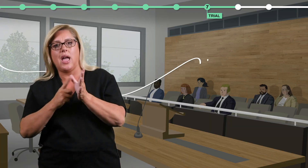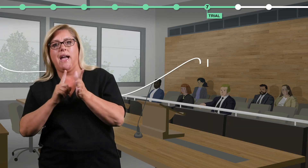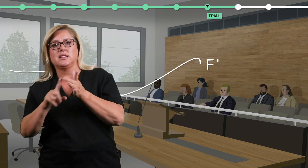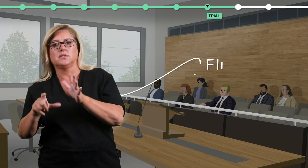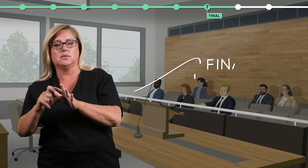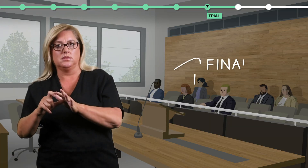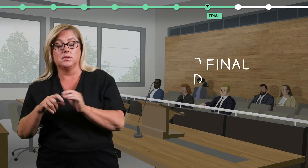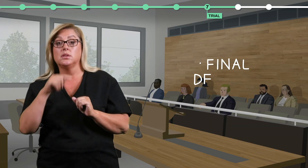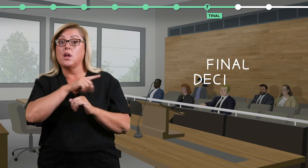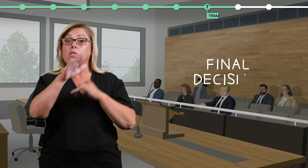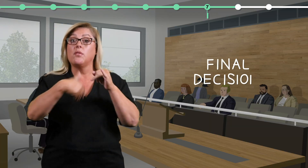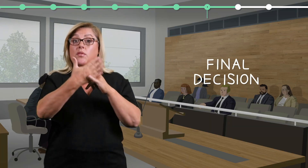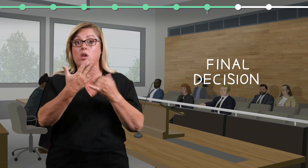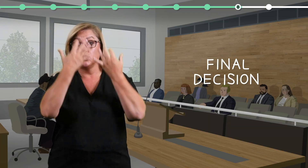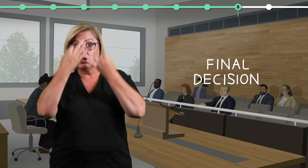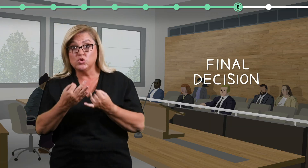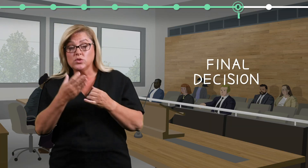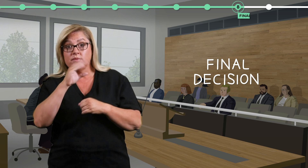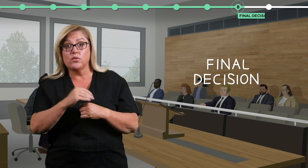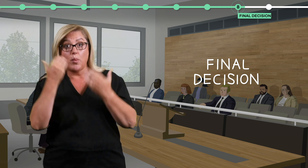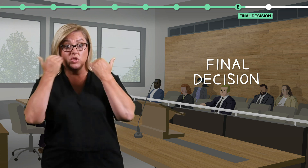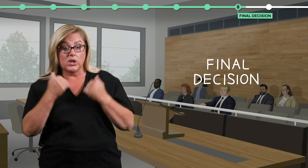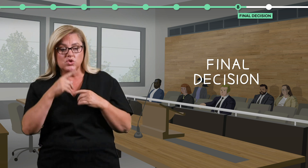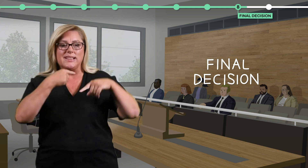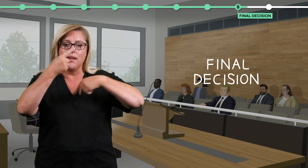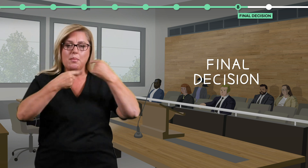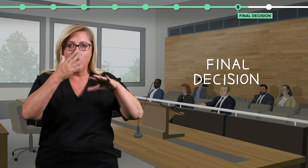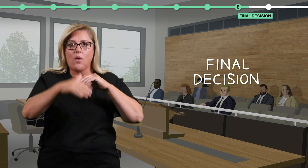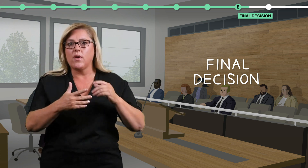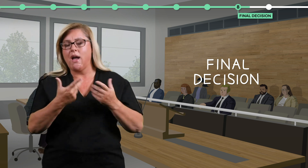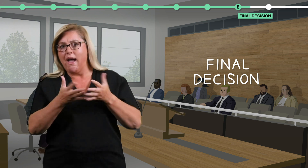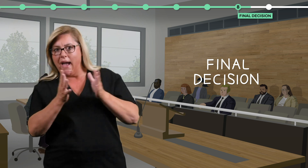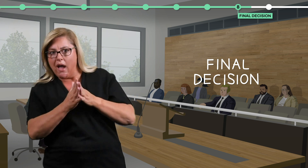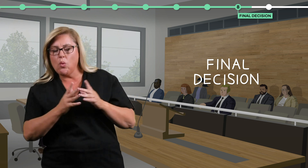The Final Decision from the Judge will explain how and what has been considered and how Court